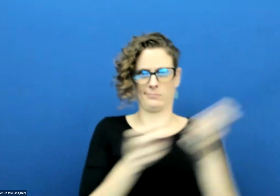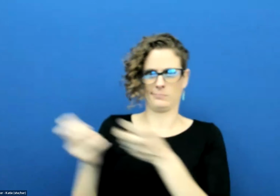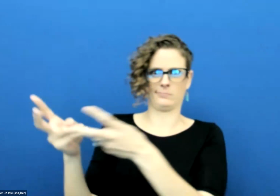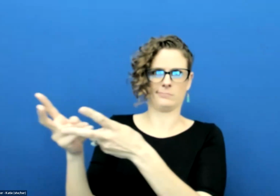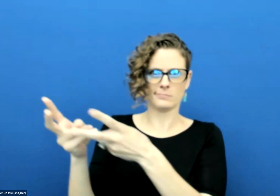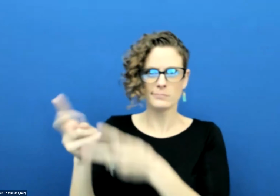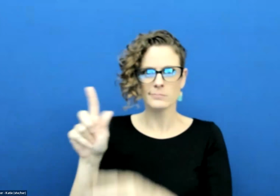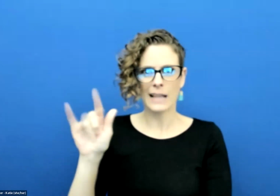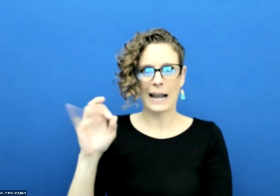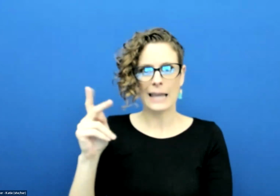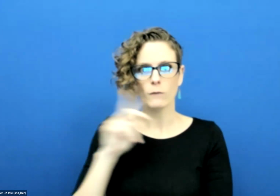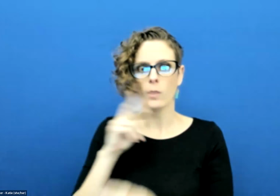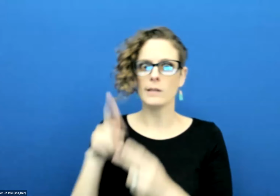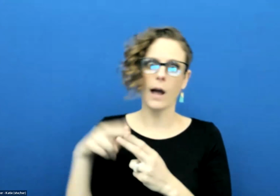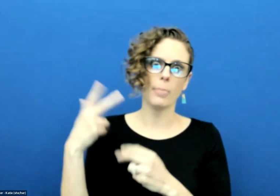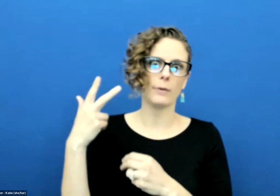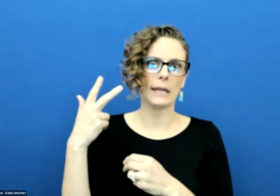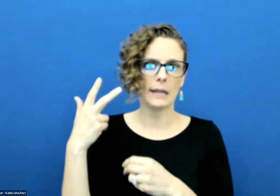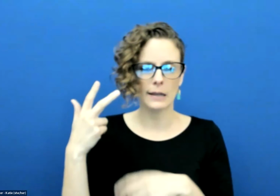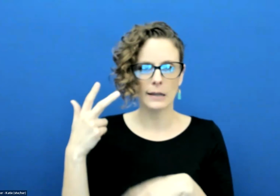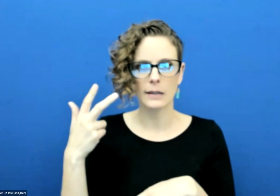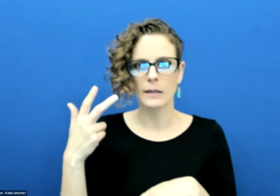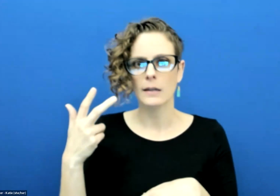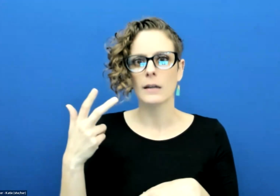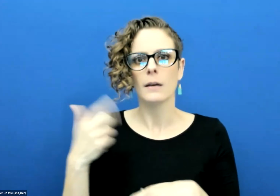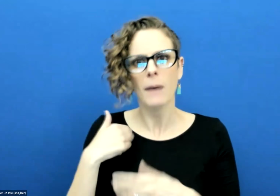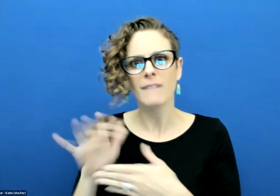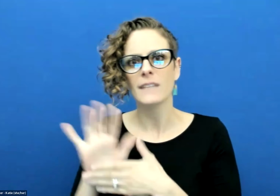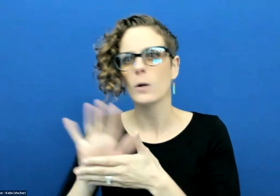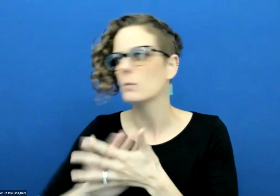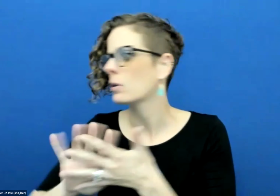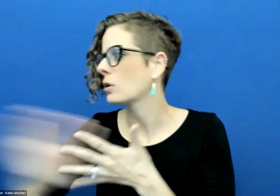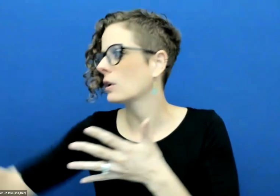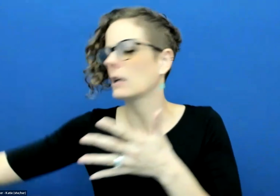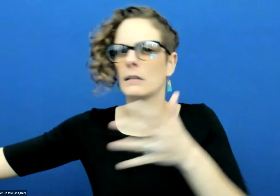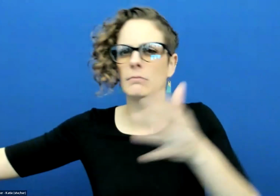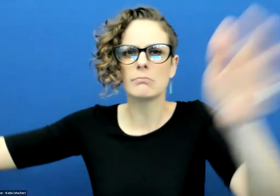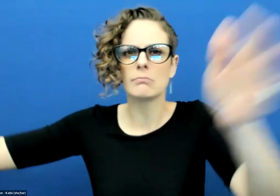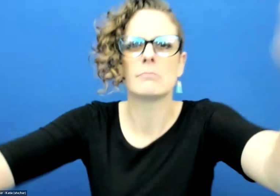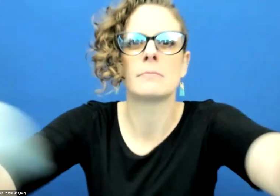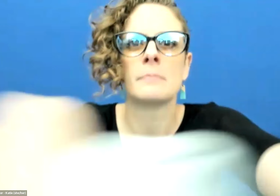so there'll be a yeah like a pretty rich set of resources there within the next couple of weeks